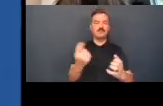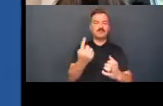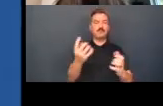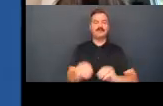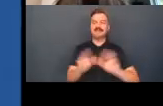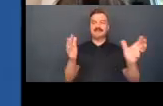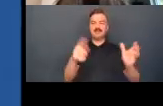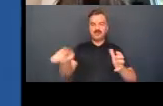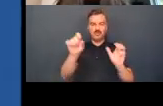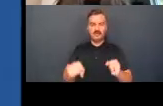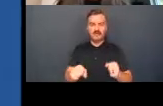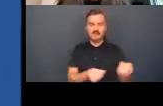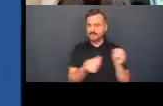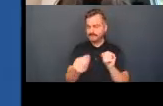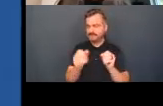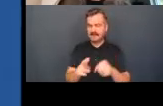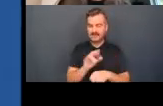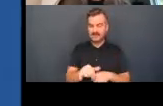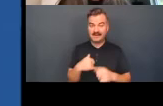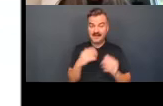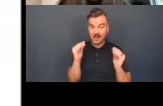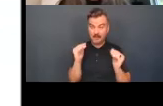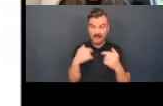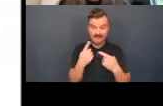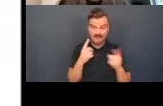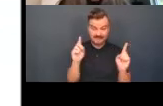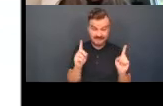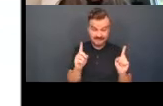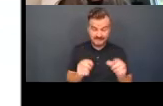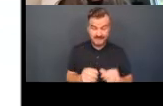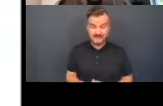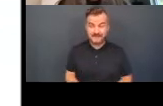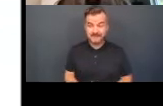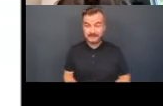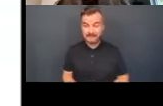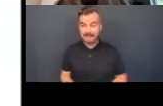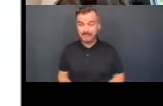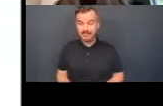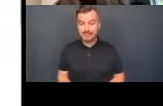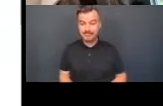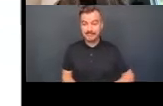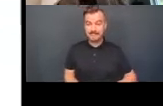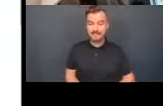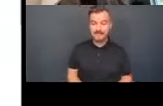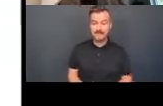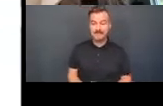you can use it. I hope I've succeeded. 16:04:09 Now hospitals and states have developed